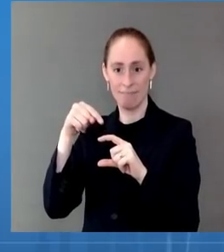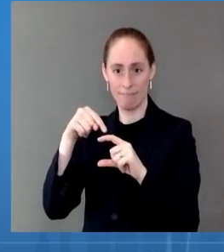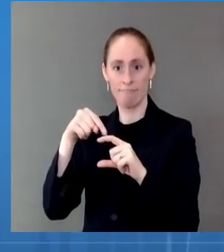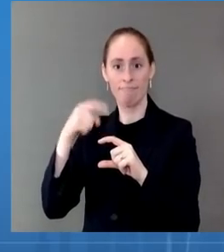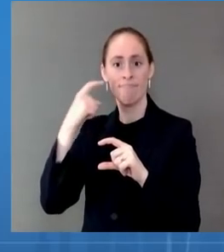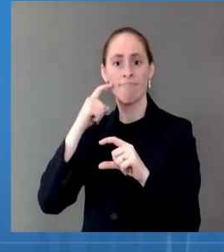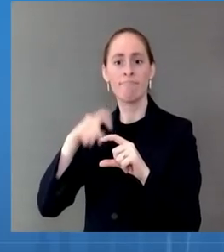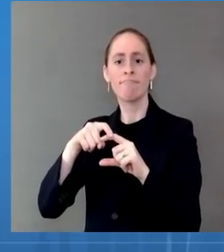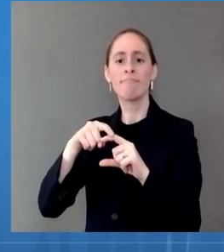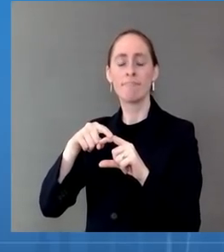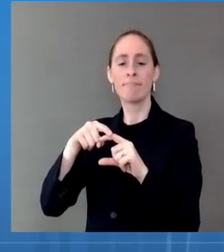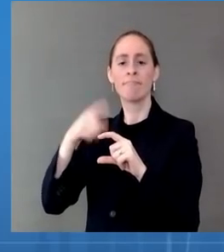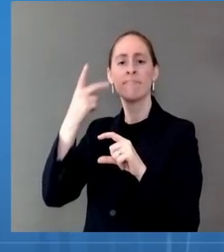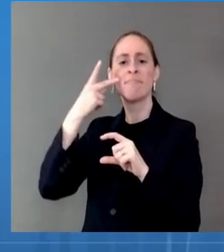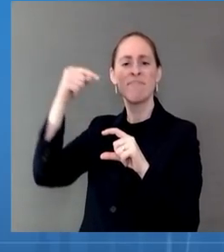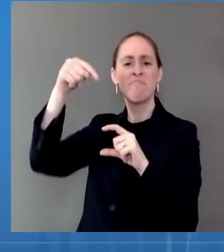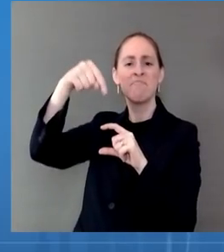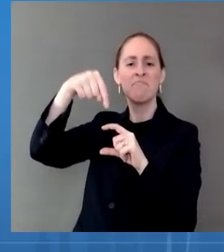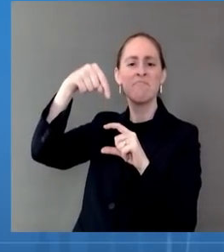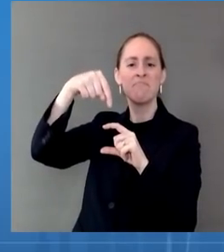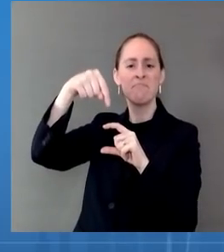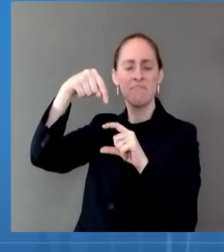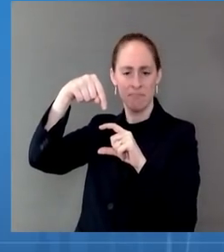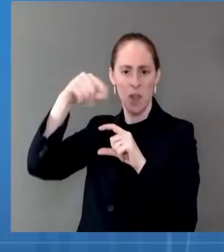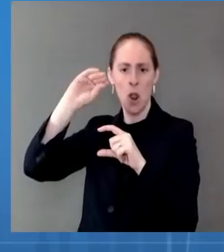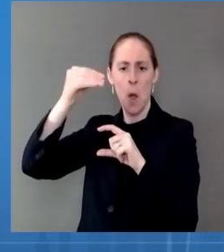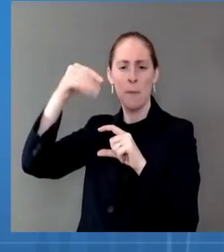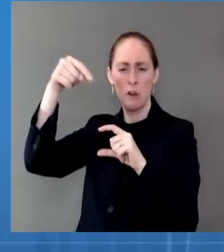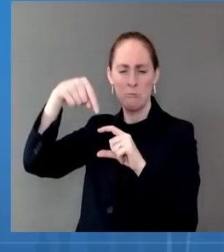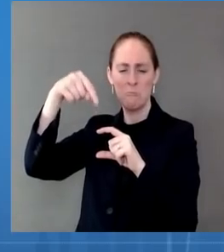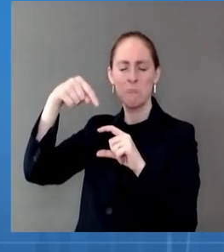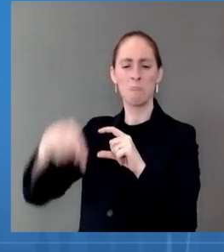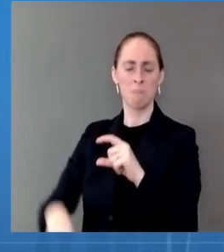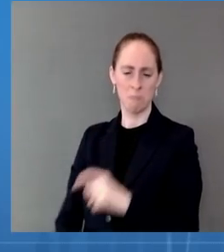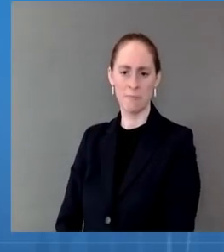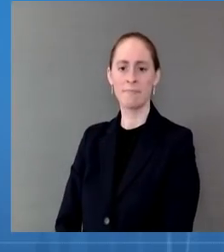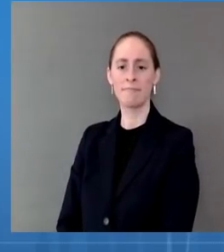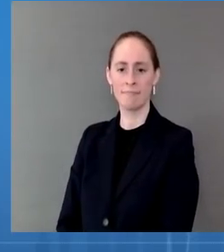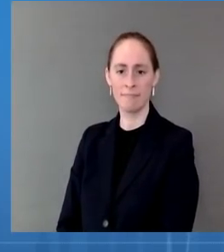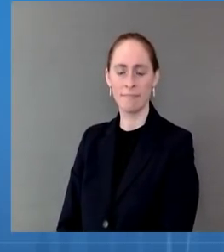is essentially equivalent to what a typical two dose vaccination